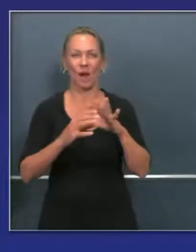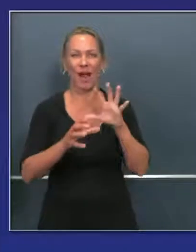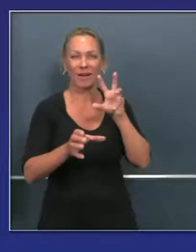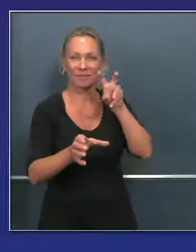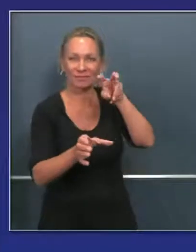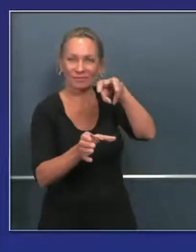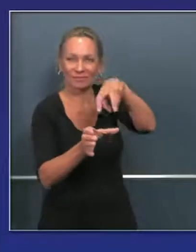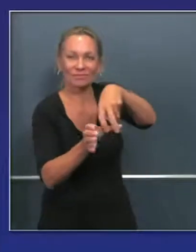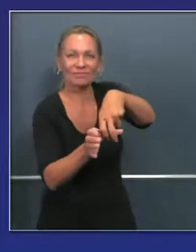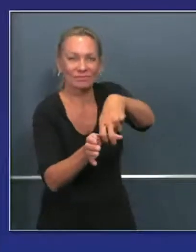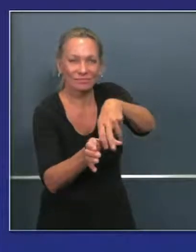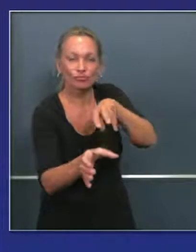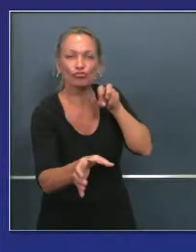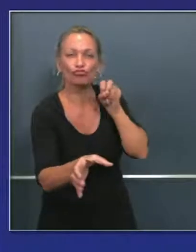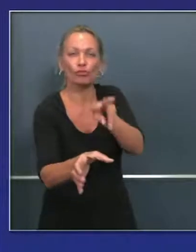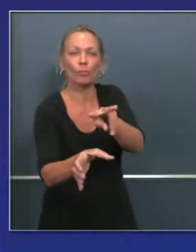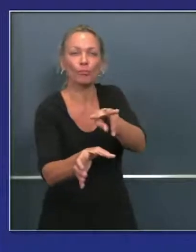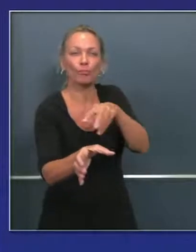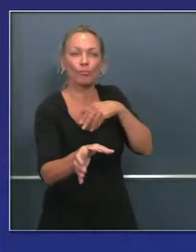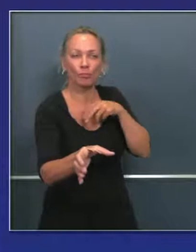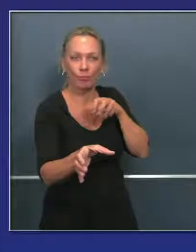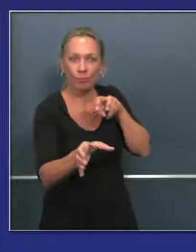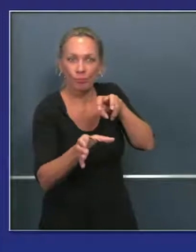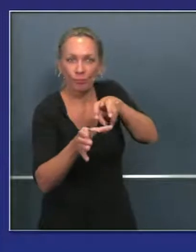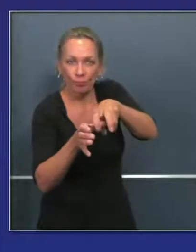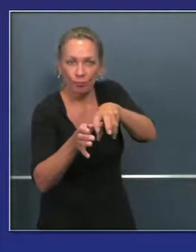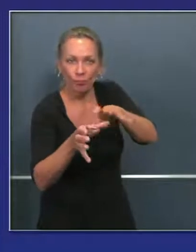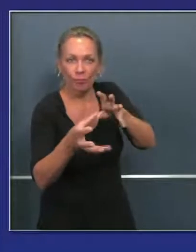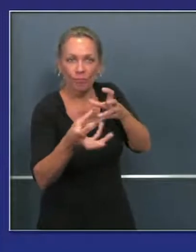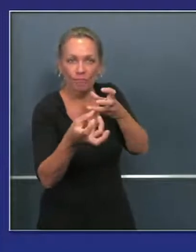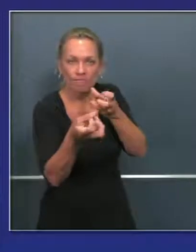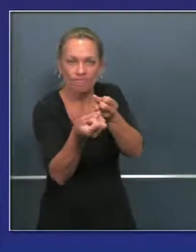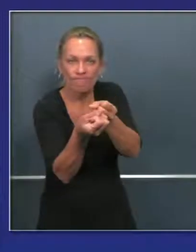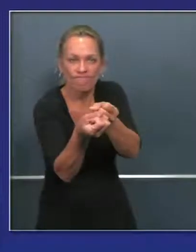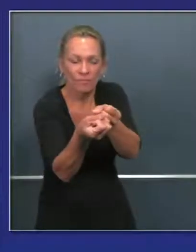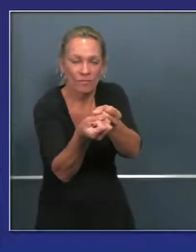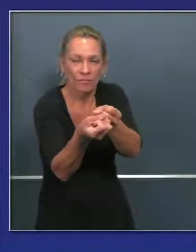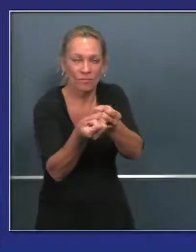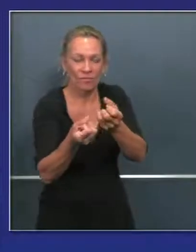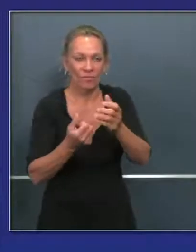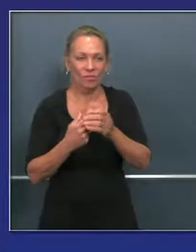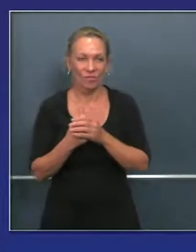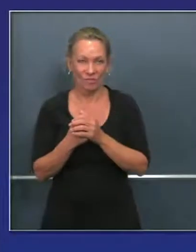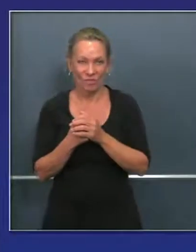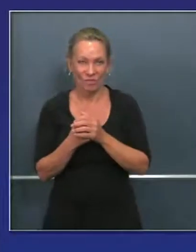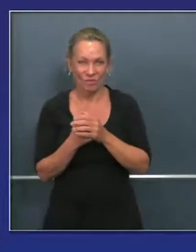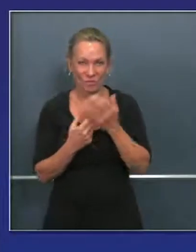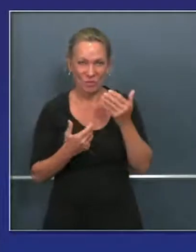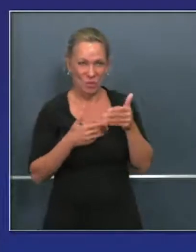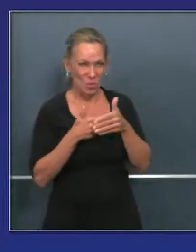move backwards so we can stay in front as much as possible of transmission kovat 19 not just